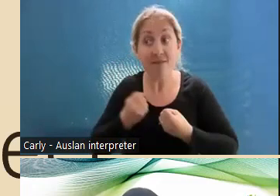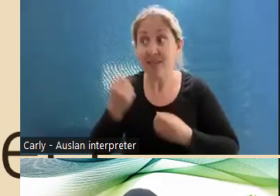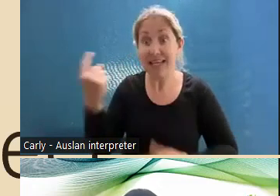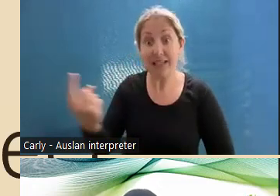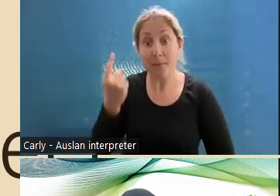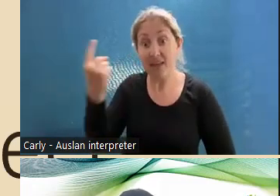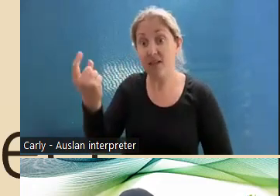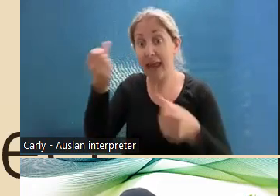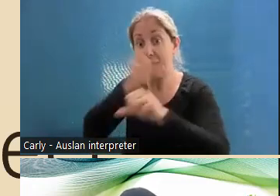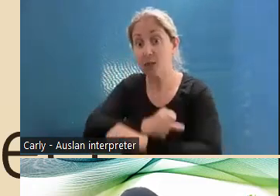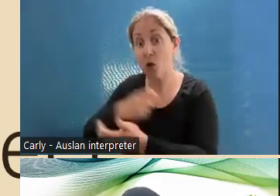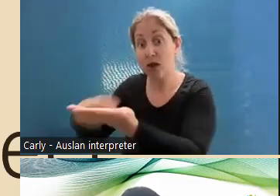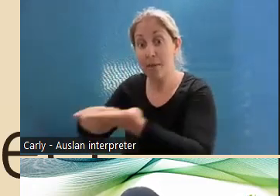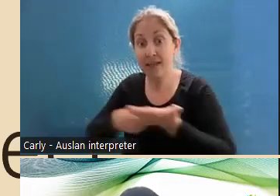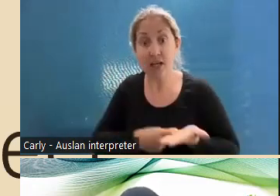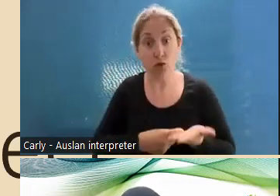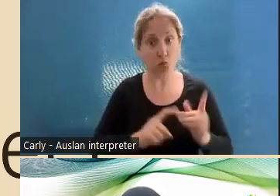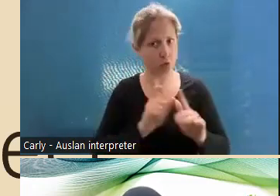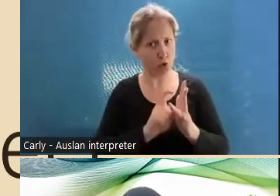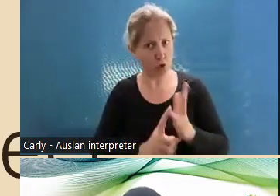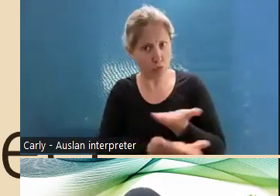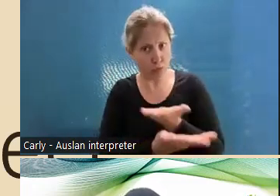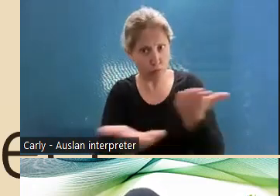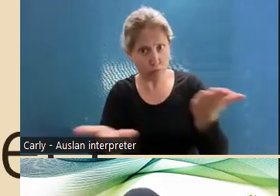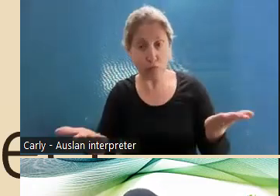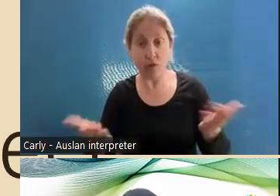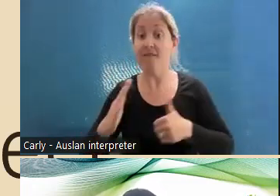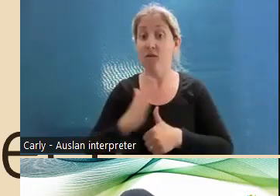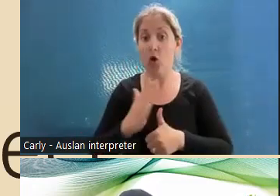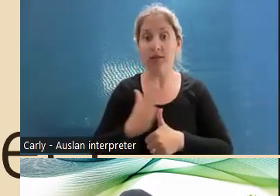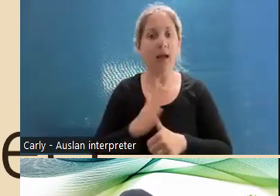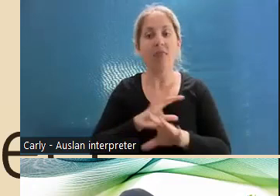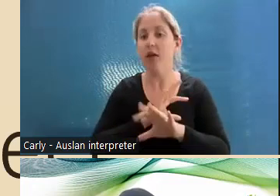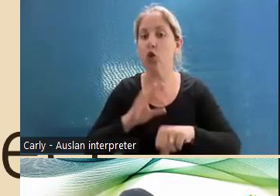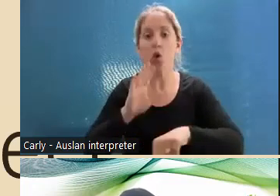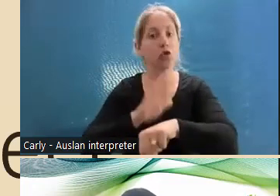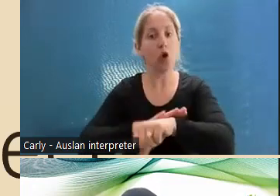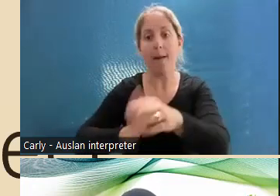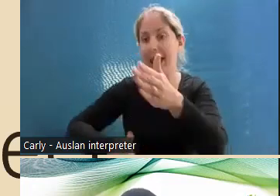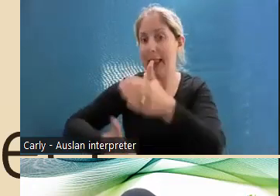The first thing that I should point out is that there's no time limit for you to accept,